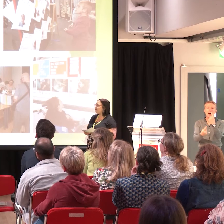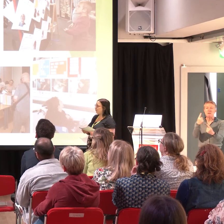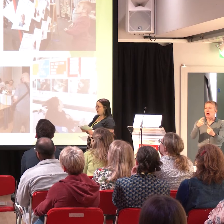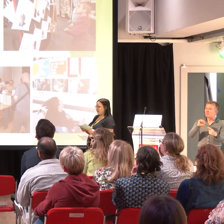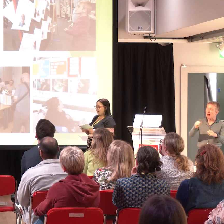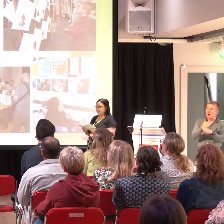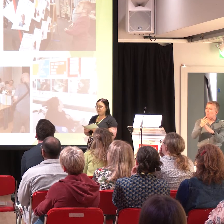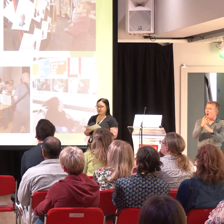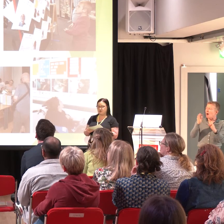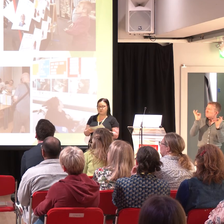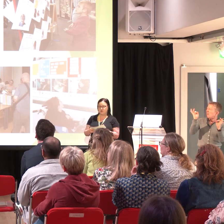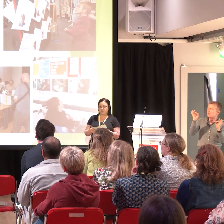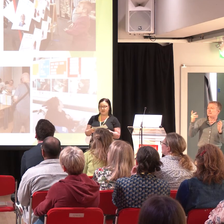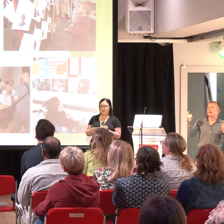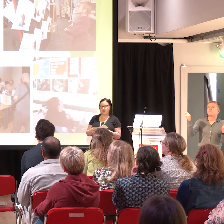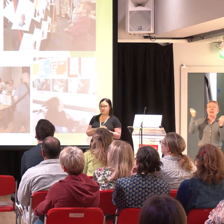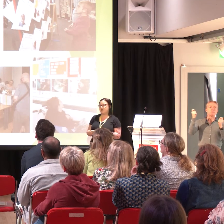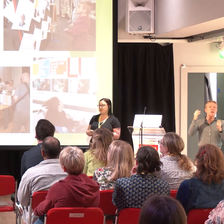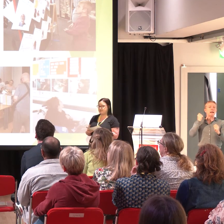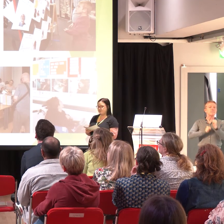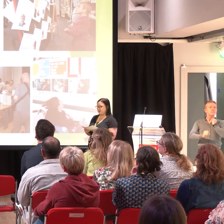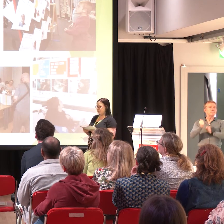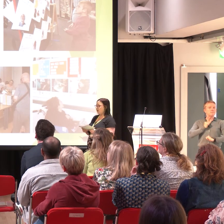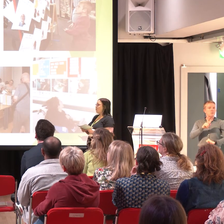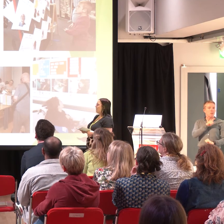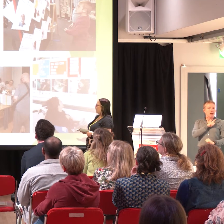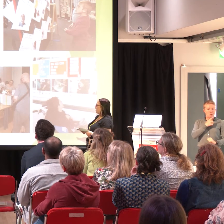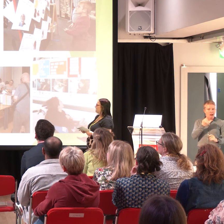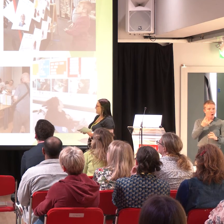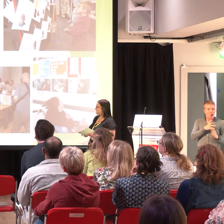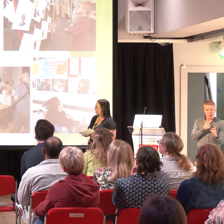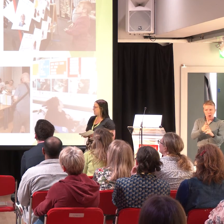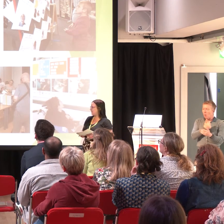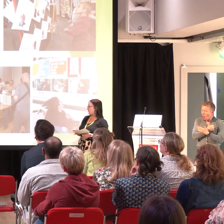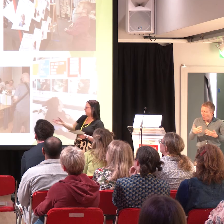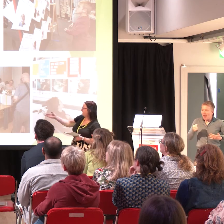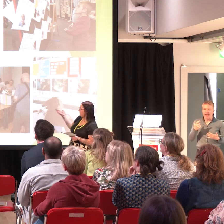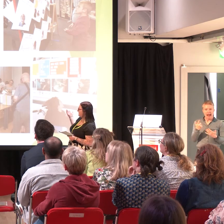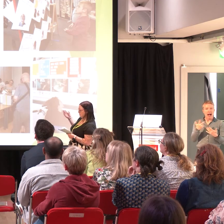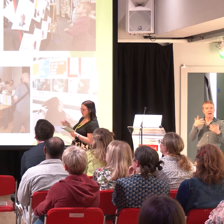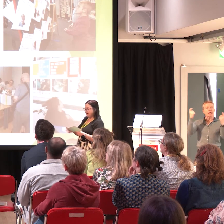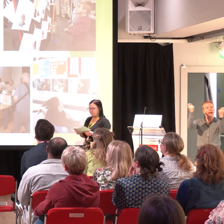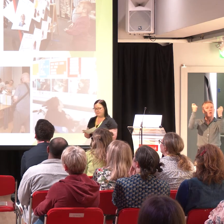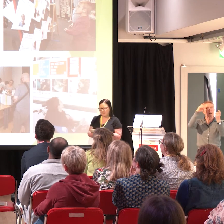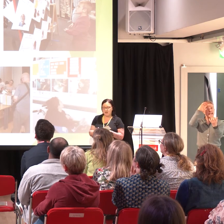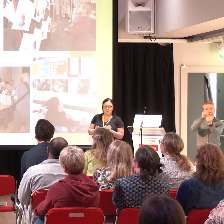Therefore, at the end of each Arts Award journey, we host an art ceremony where the work is exhibited. You can see just here.